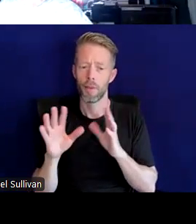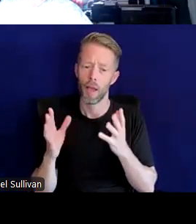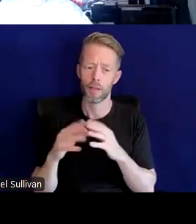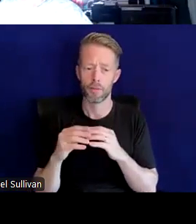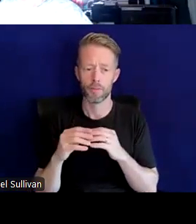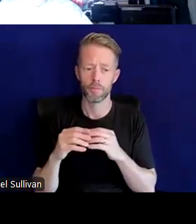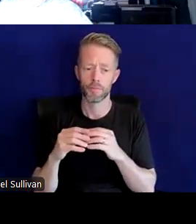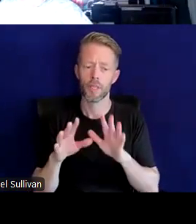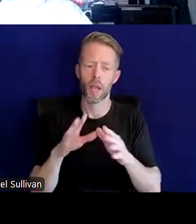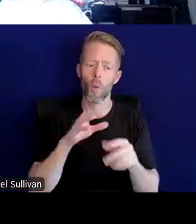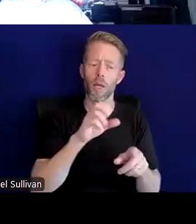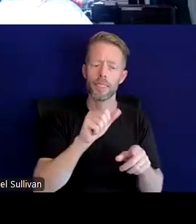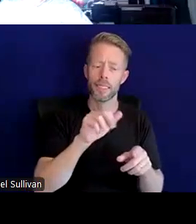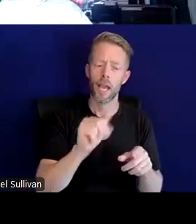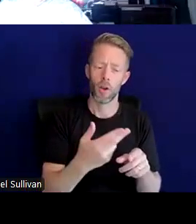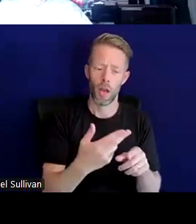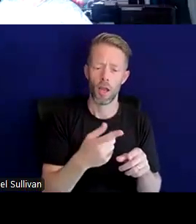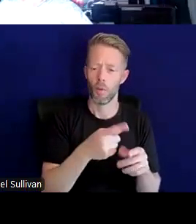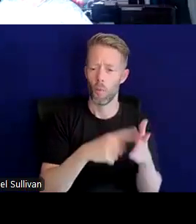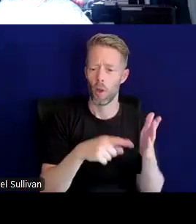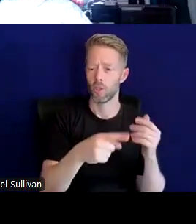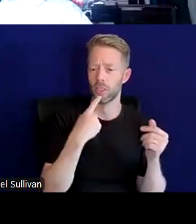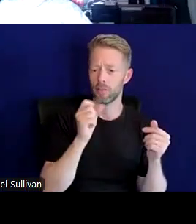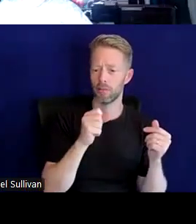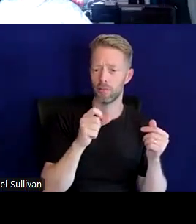take what Sarah said